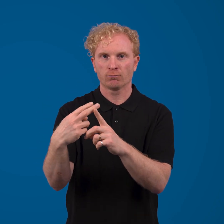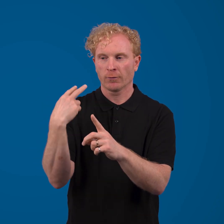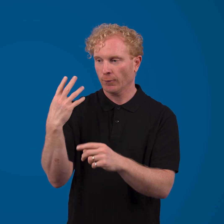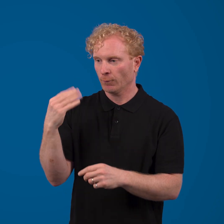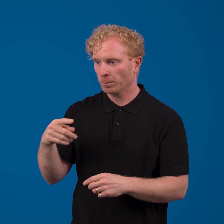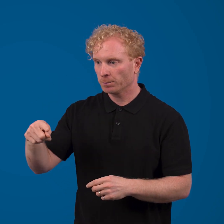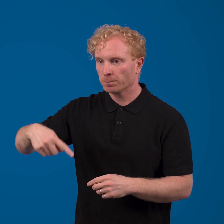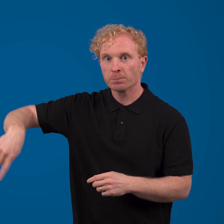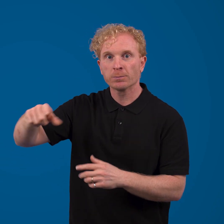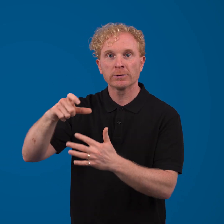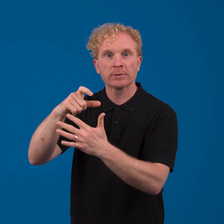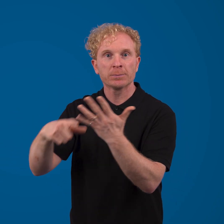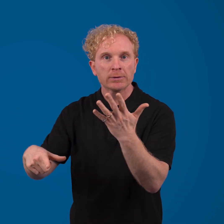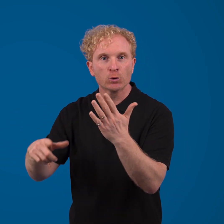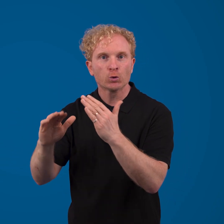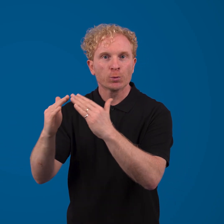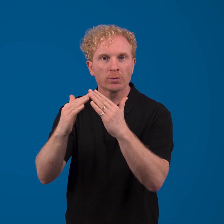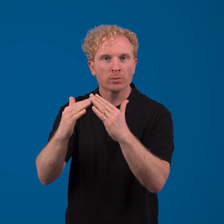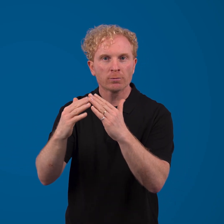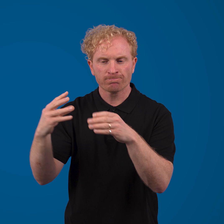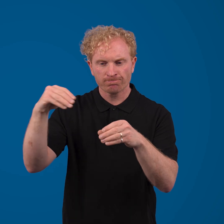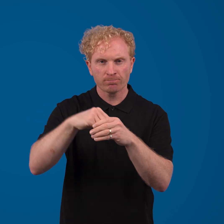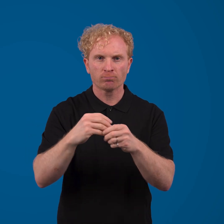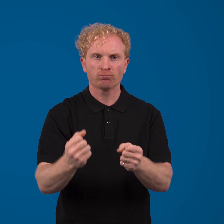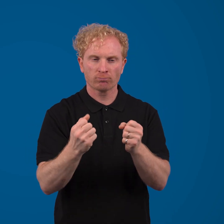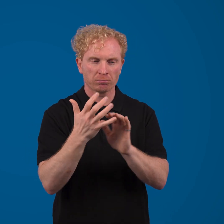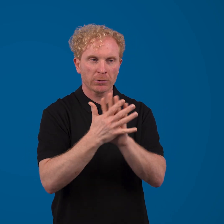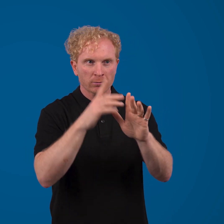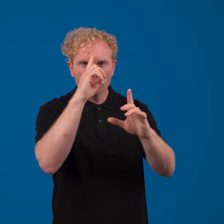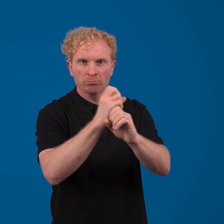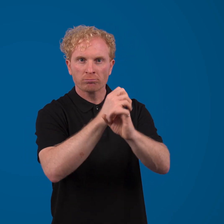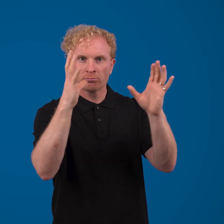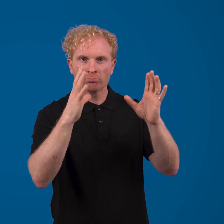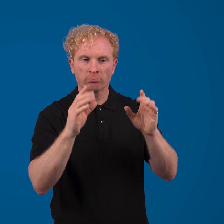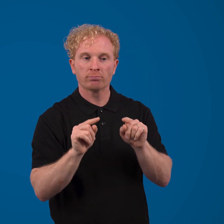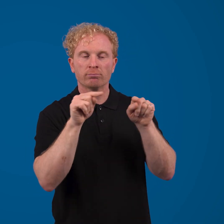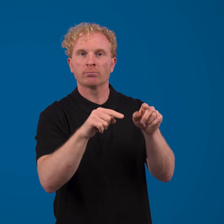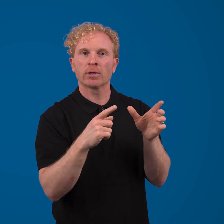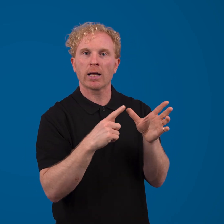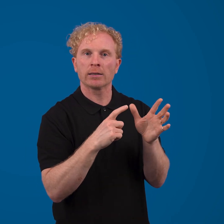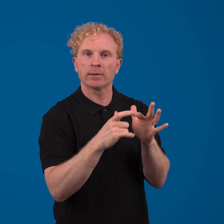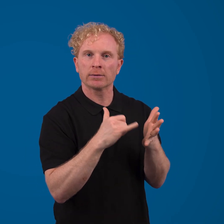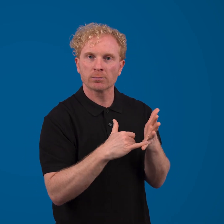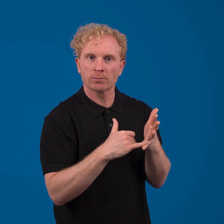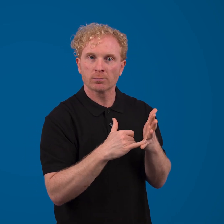from the disability community into meaningful insights on ADS.